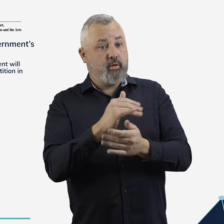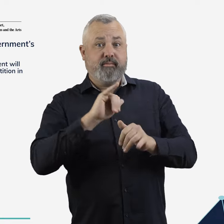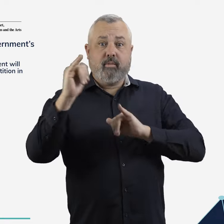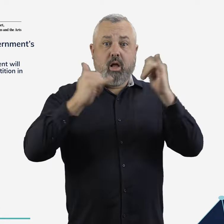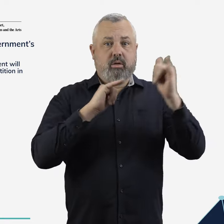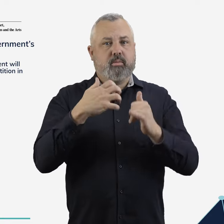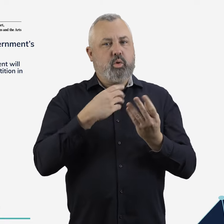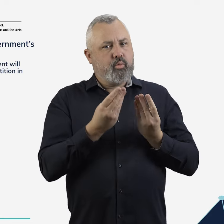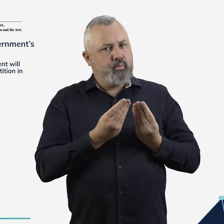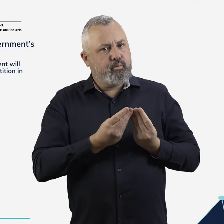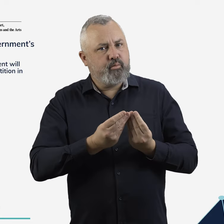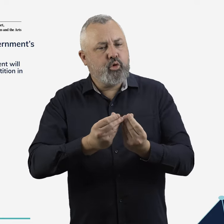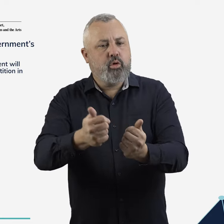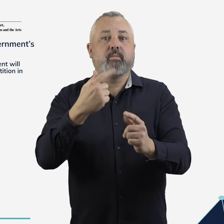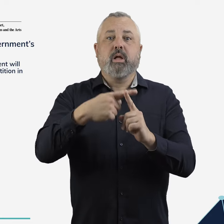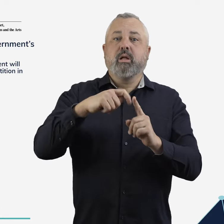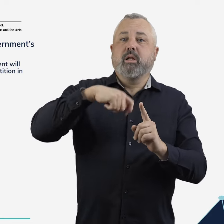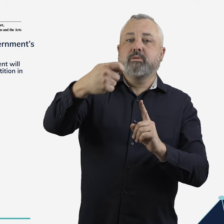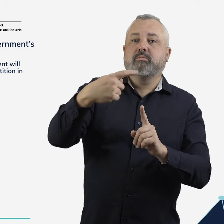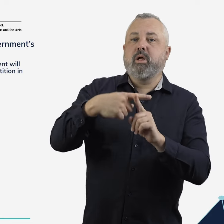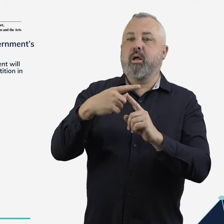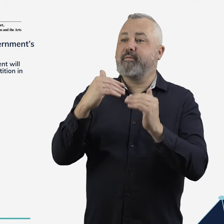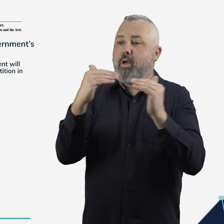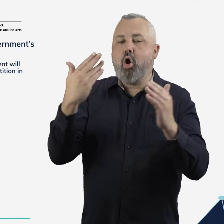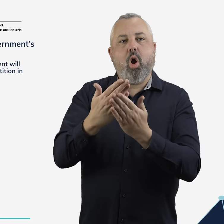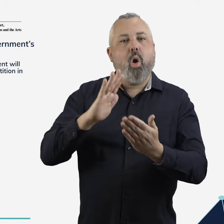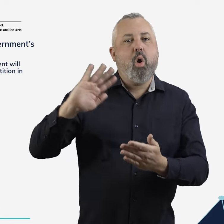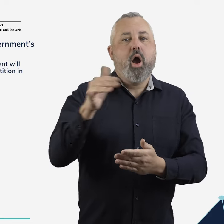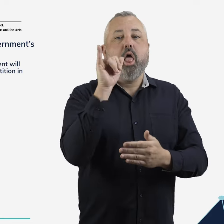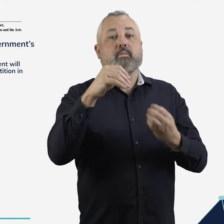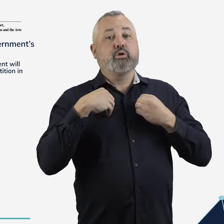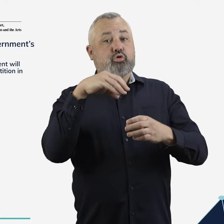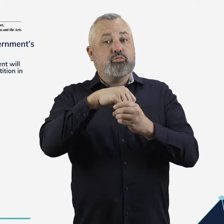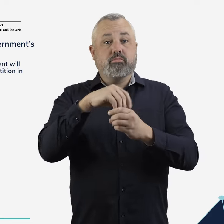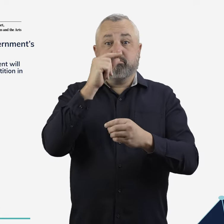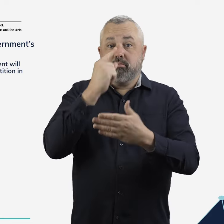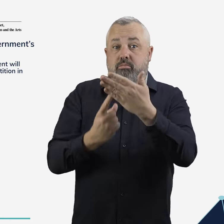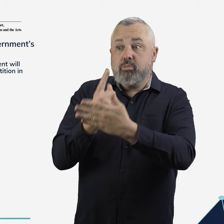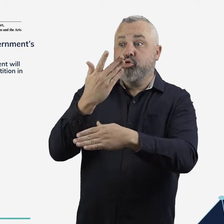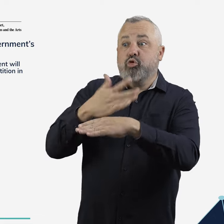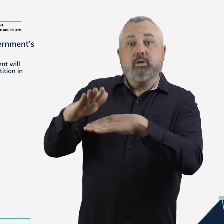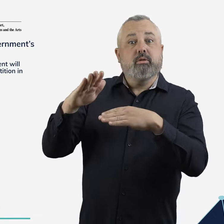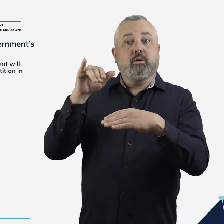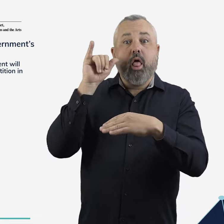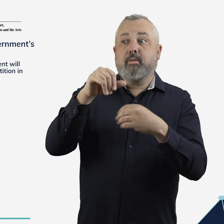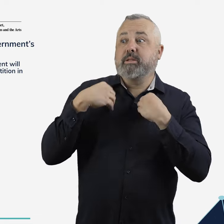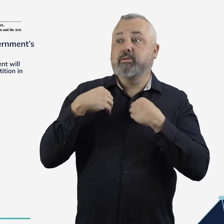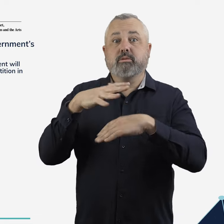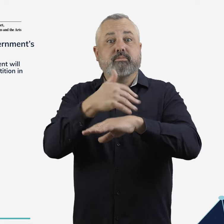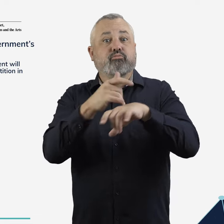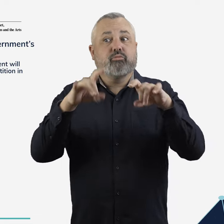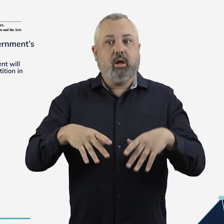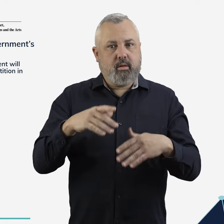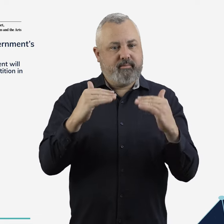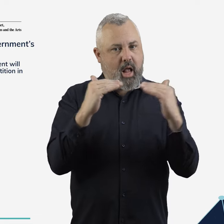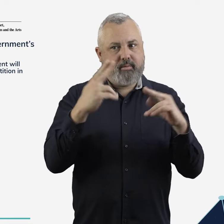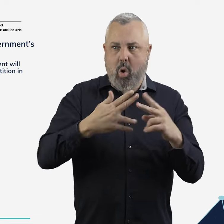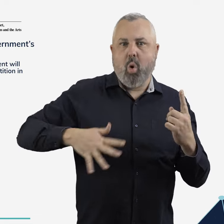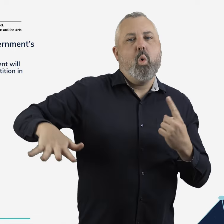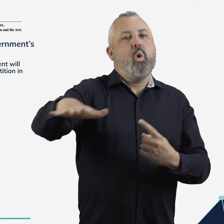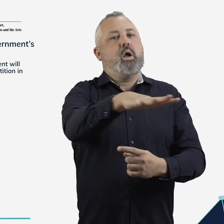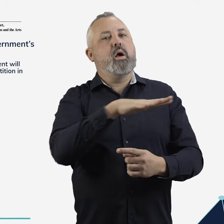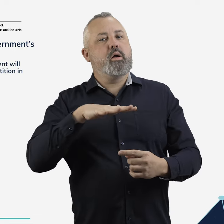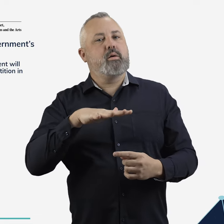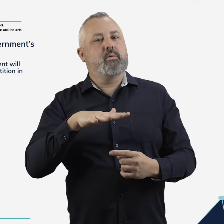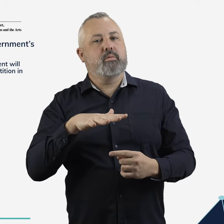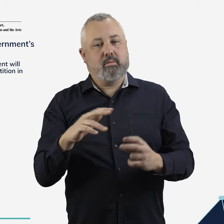efficiency, competition and opportunities for new entrants.